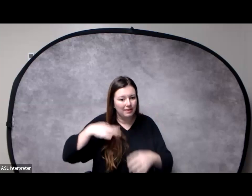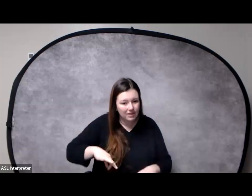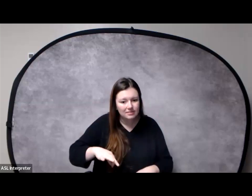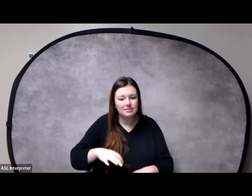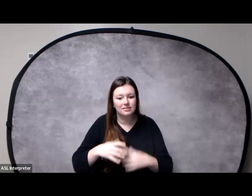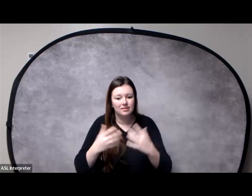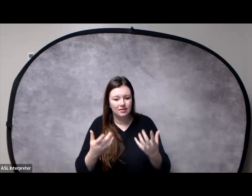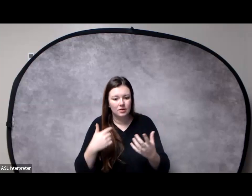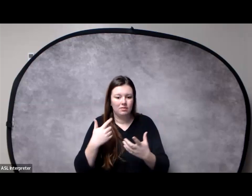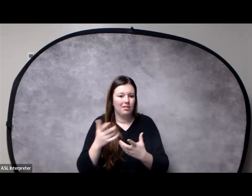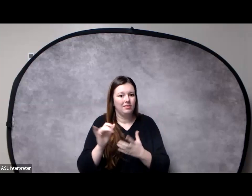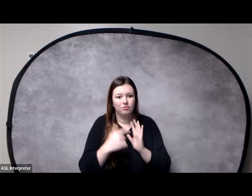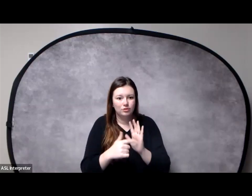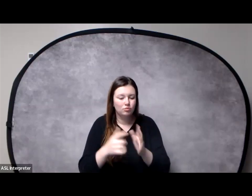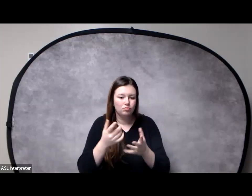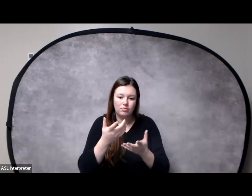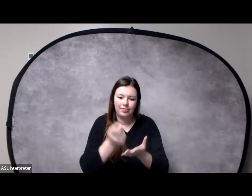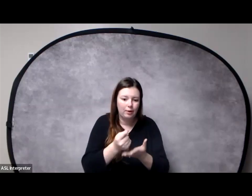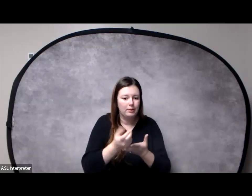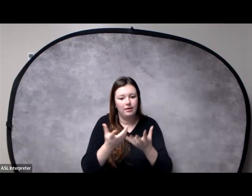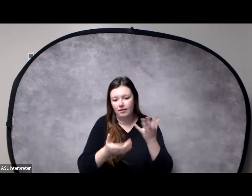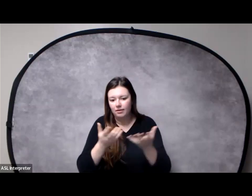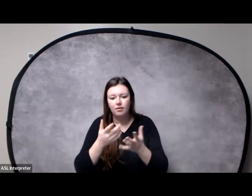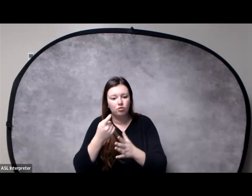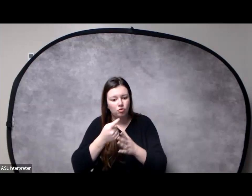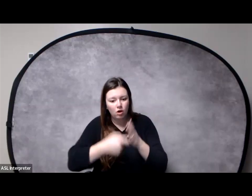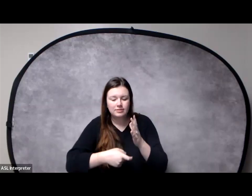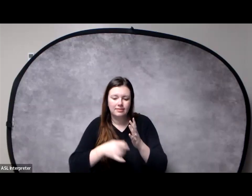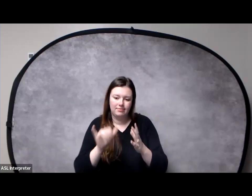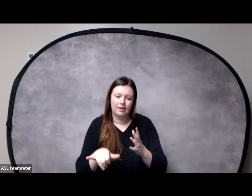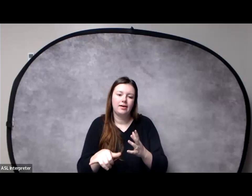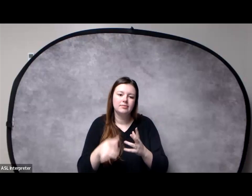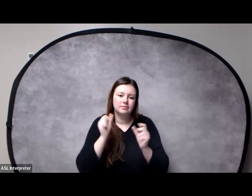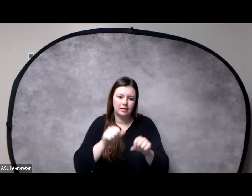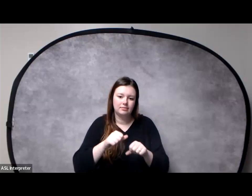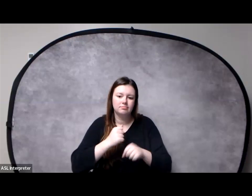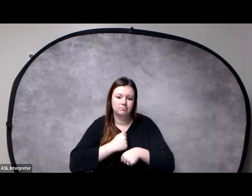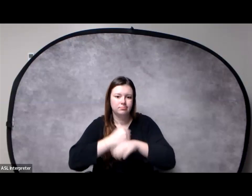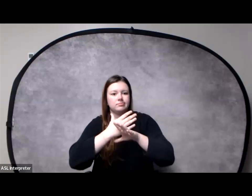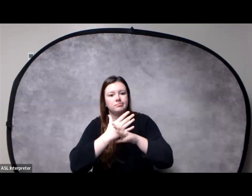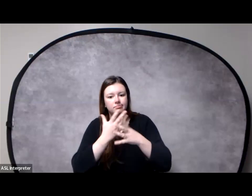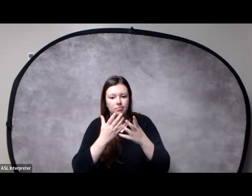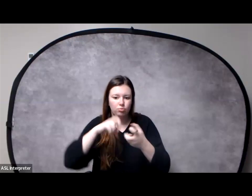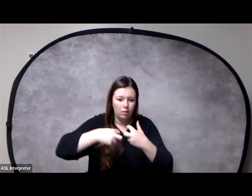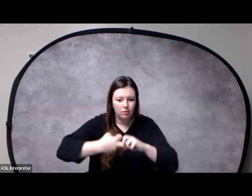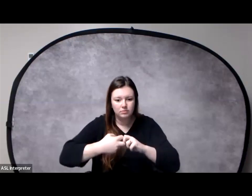and cost, that's where it can run into problems with violating this proposed provision if